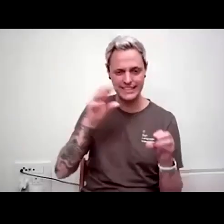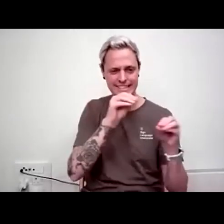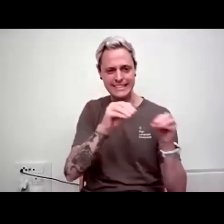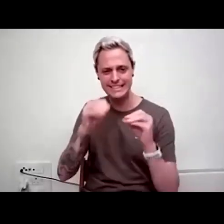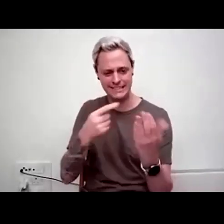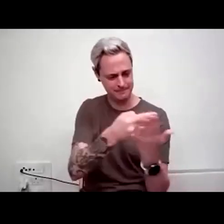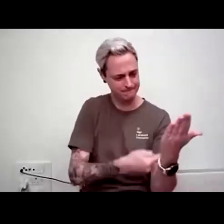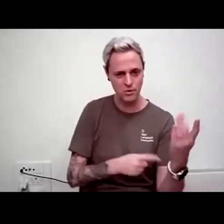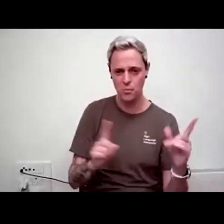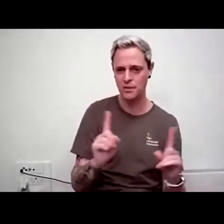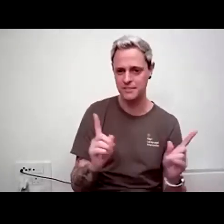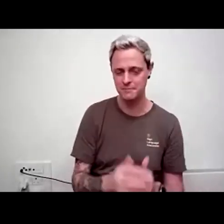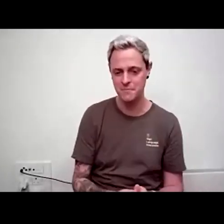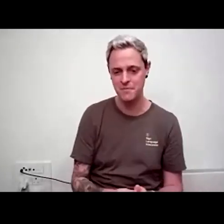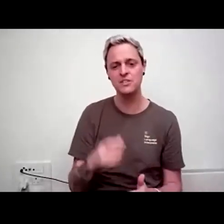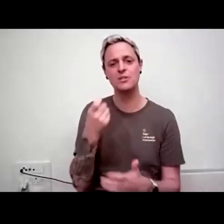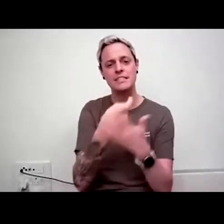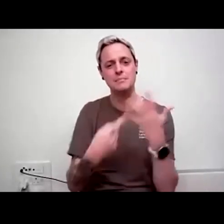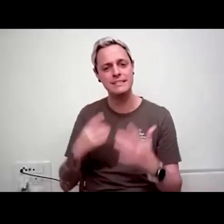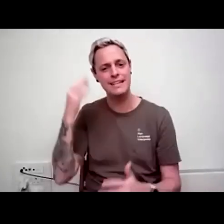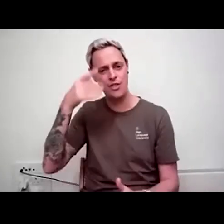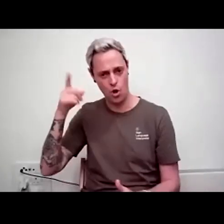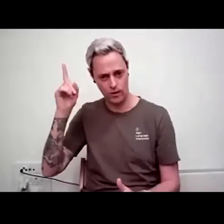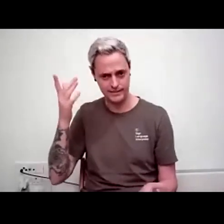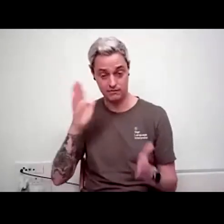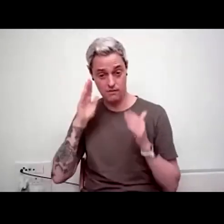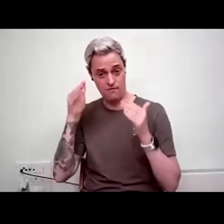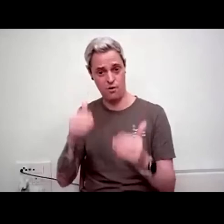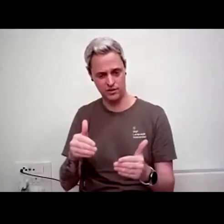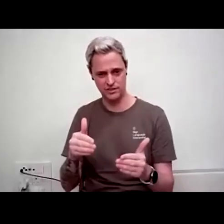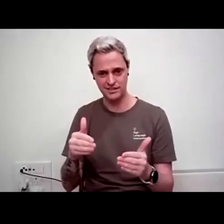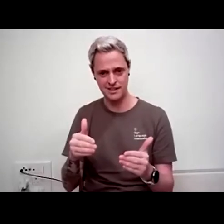Disability theology has for a long time focused around the doctrine of humanity.